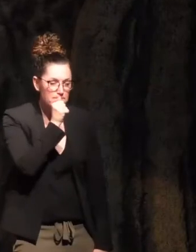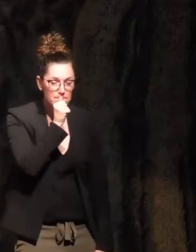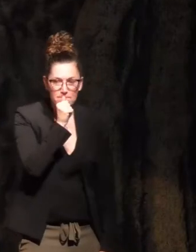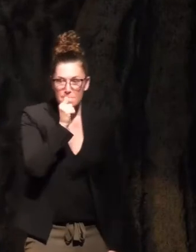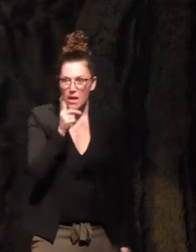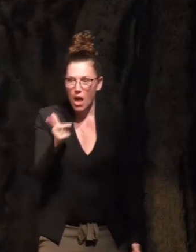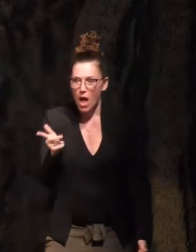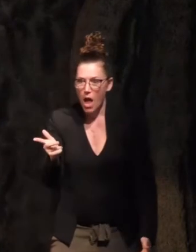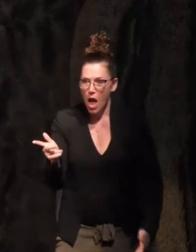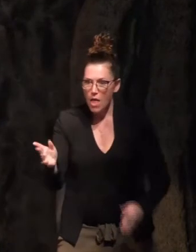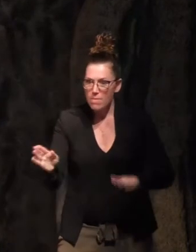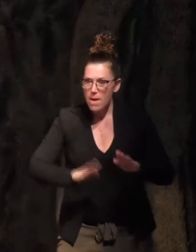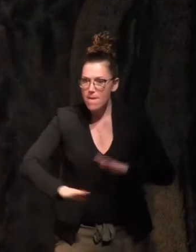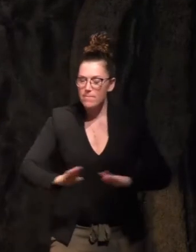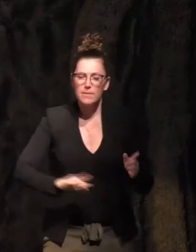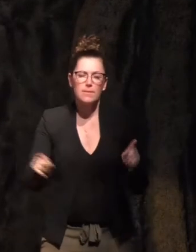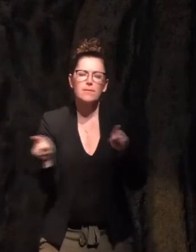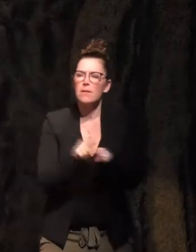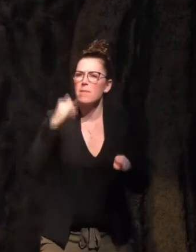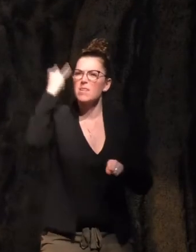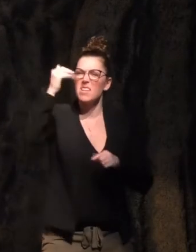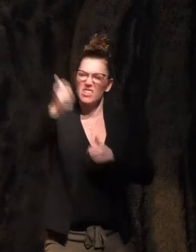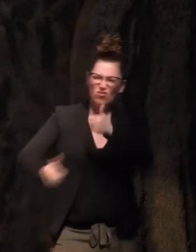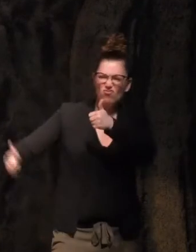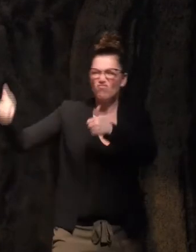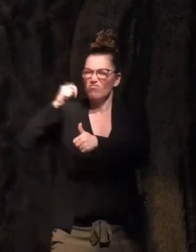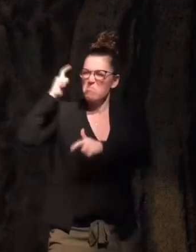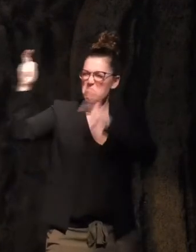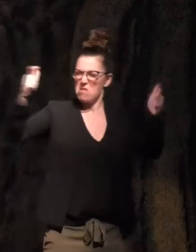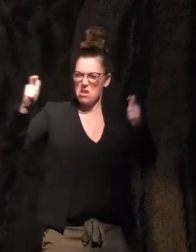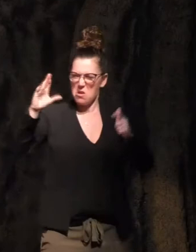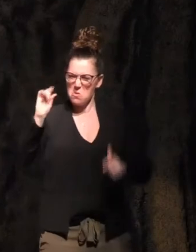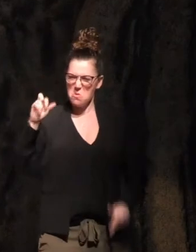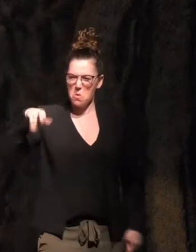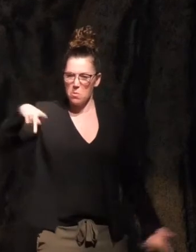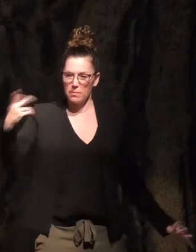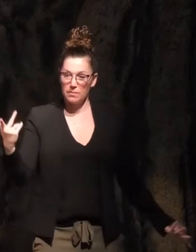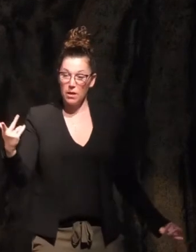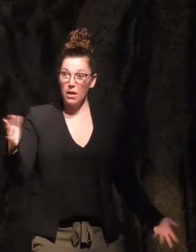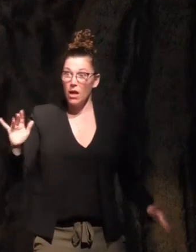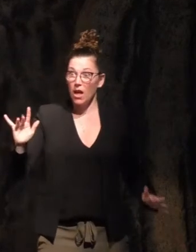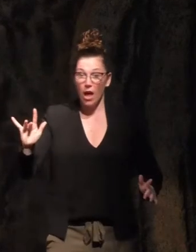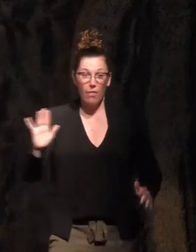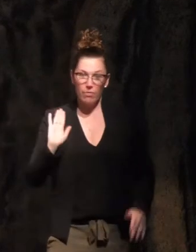but like they had control over resources, they were afraid someone would take away from them if they were transparent about how they got them,